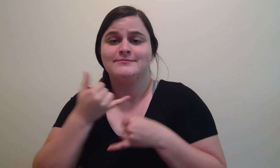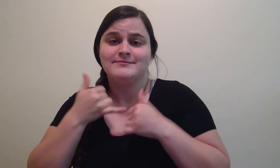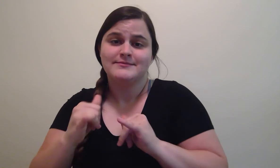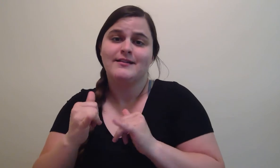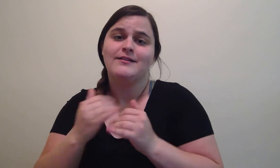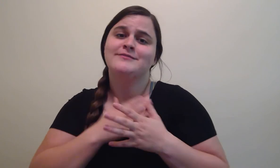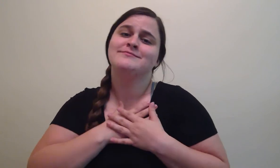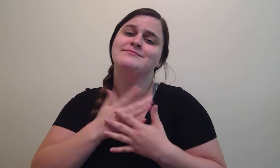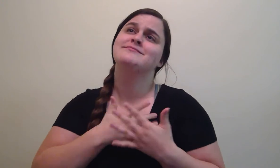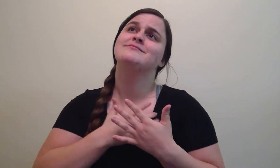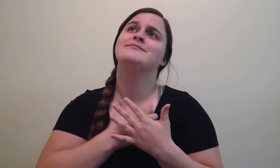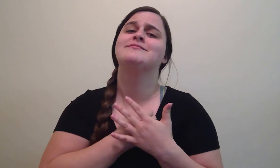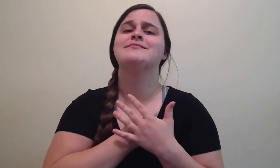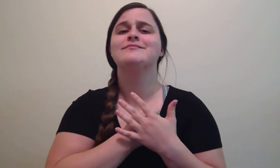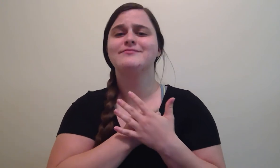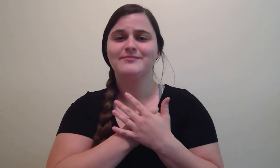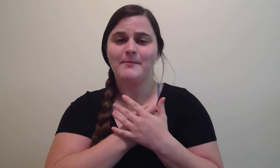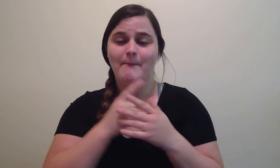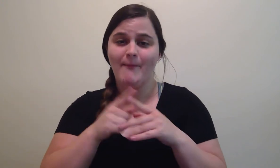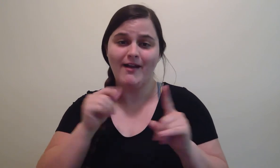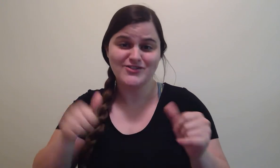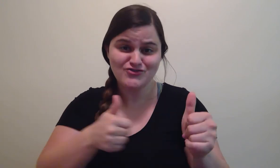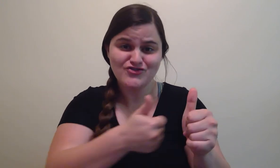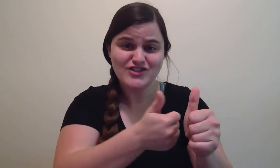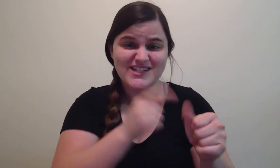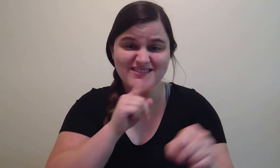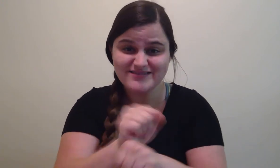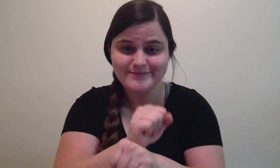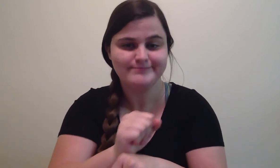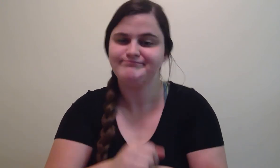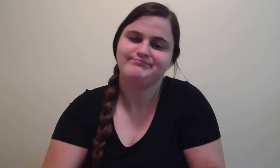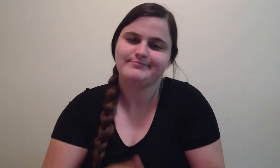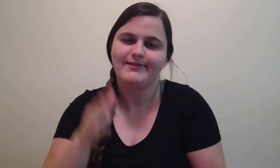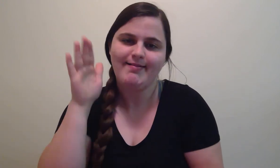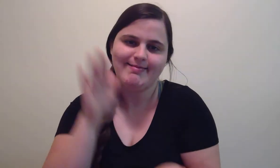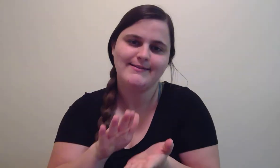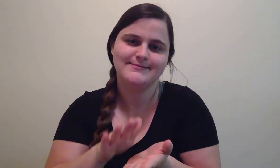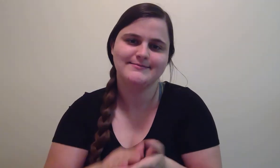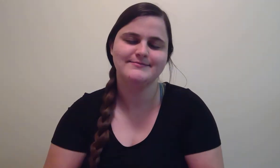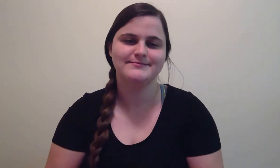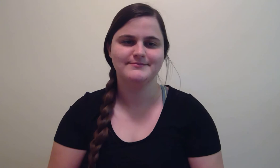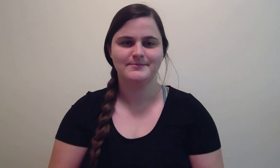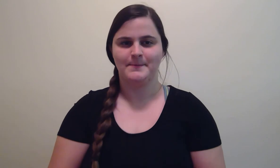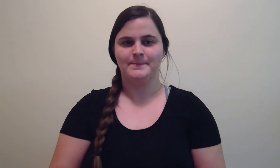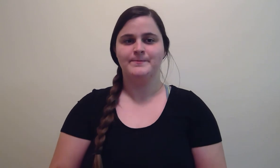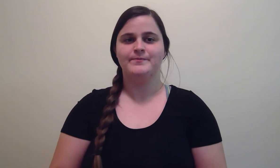Still sent my heart humming, but my legs didn't actually chase after him anymore.